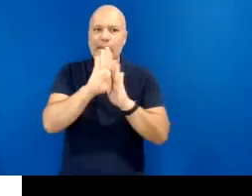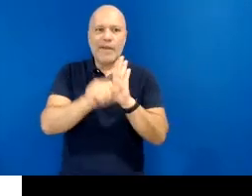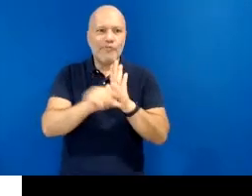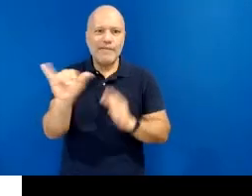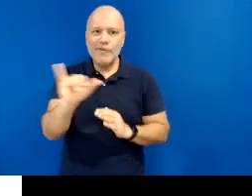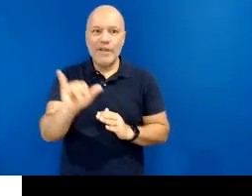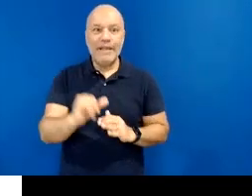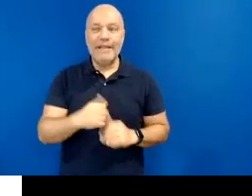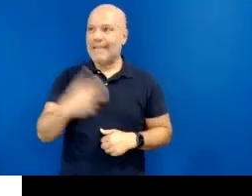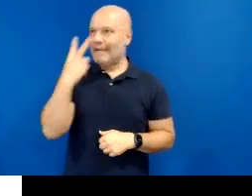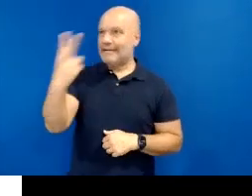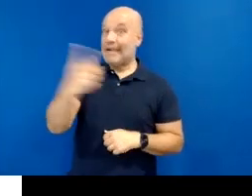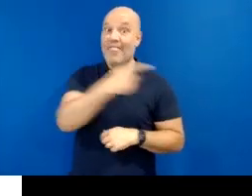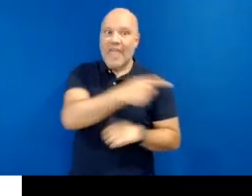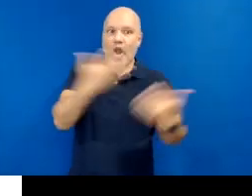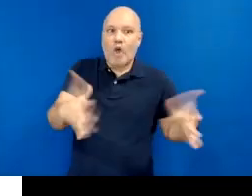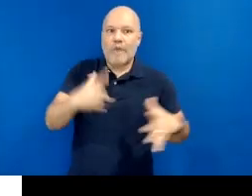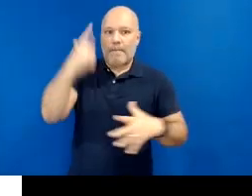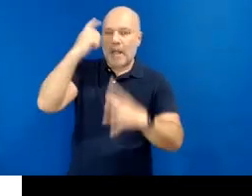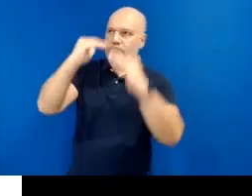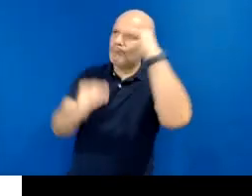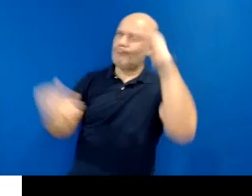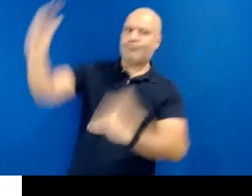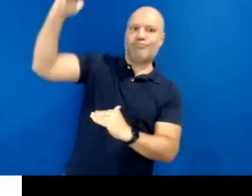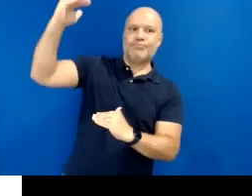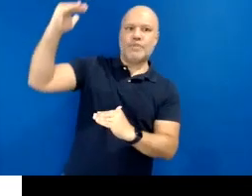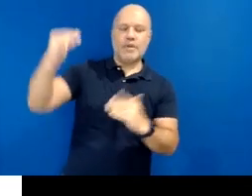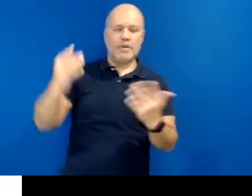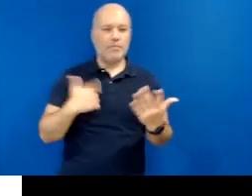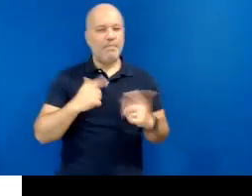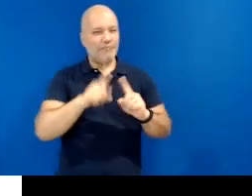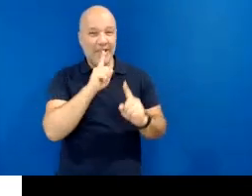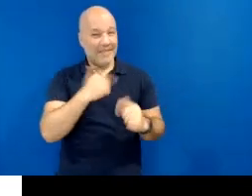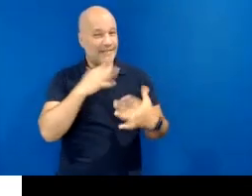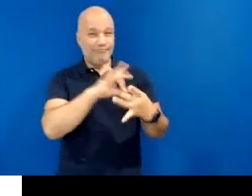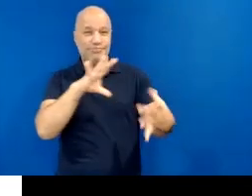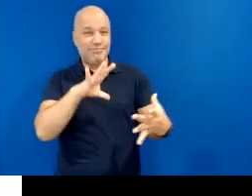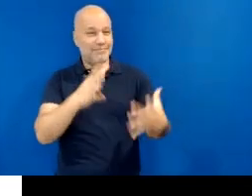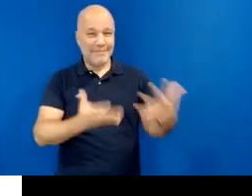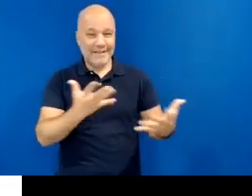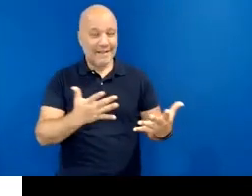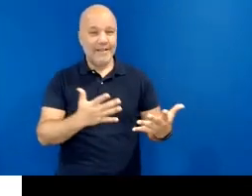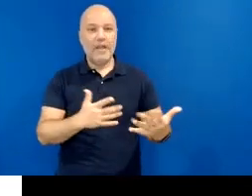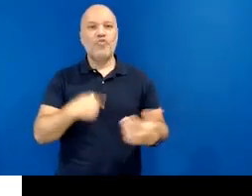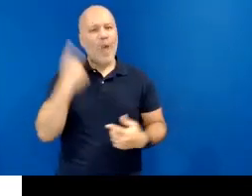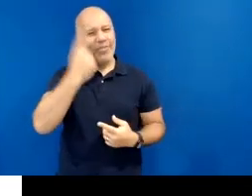And so I remember that disconnect and I thought to myself, What would it be like if they did IDEA back in the